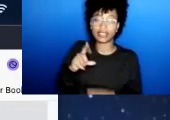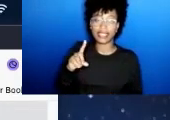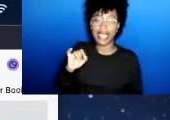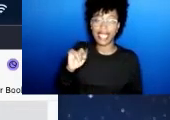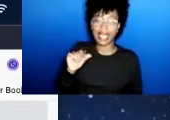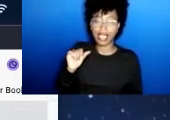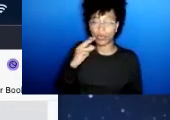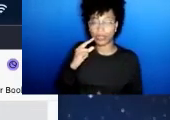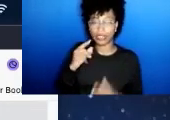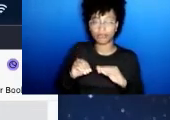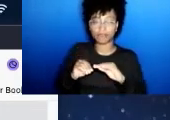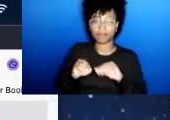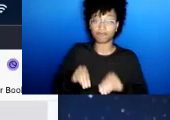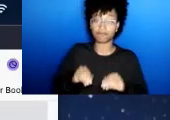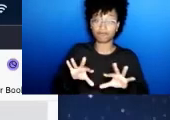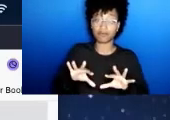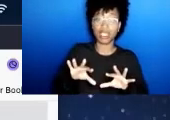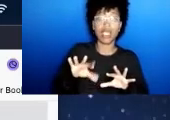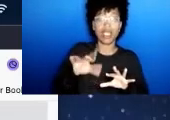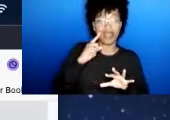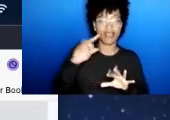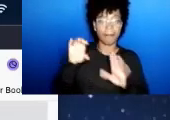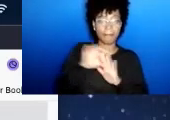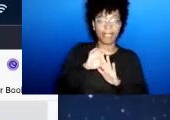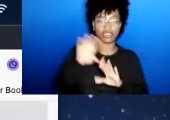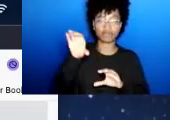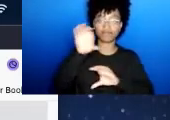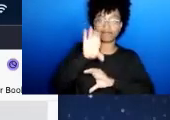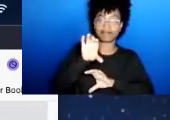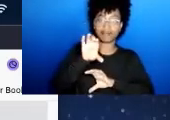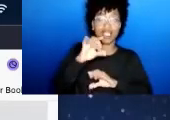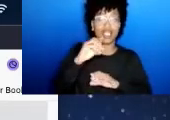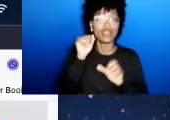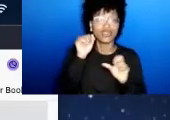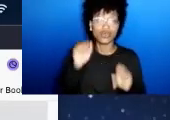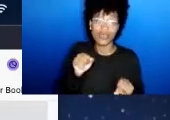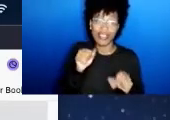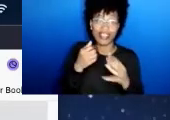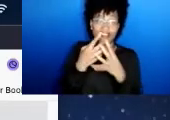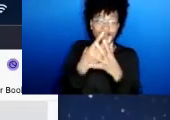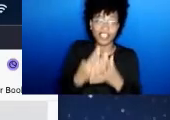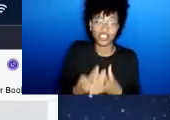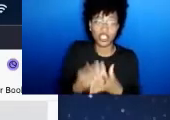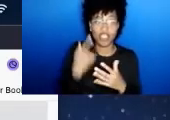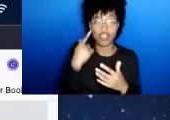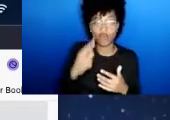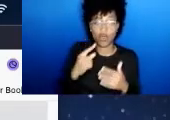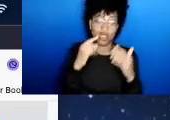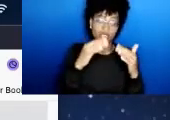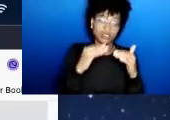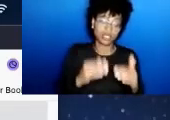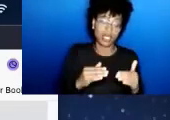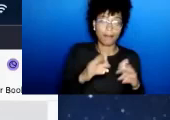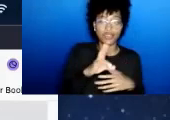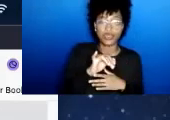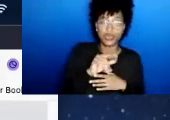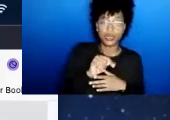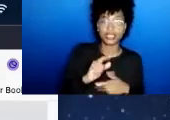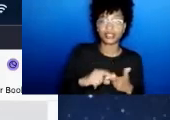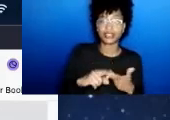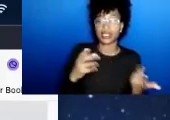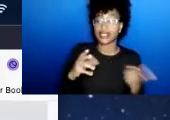06:32:37 And you can also filter for subunits, units and subunits, for keywords, for research